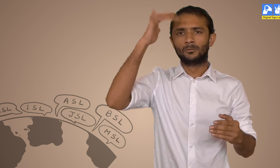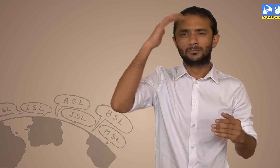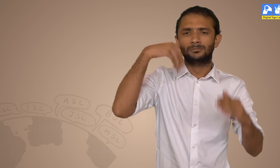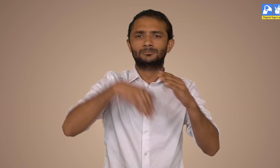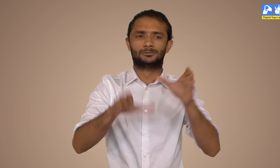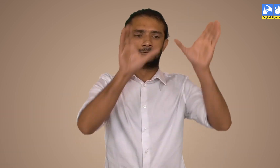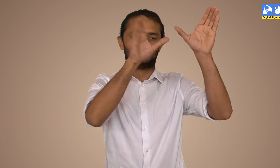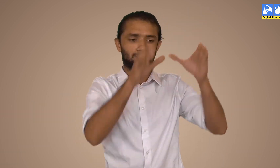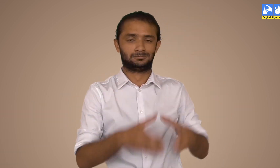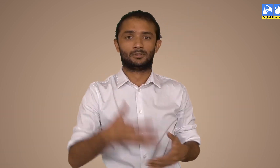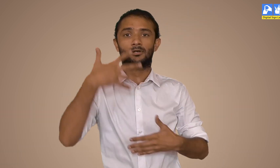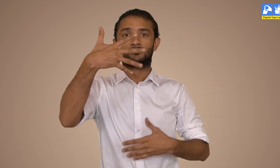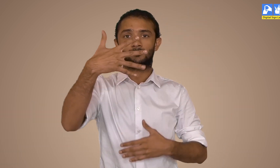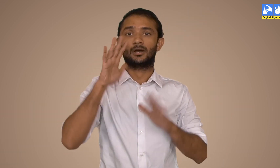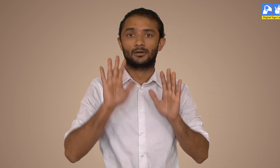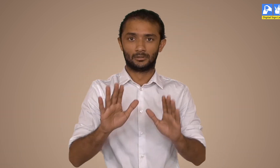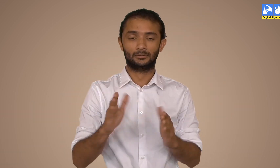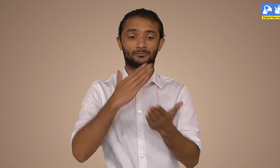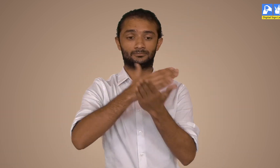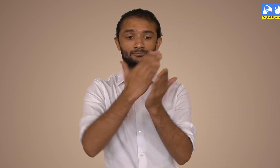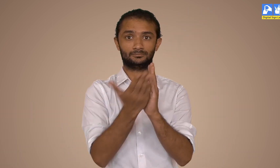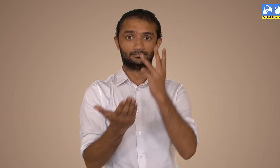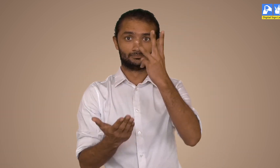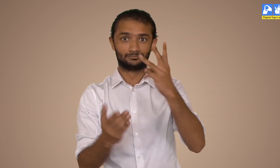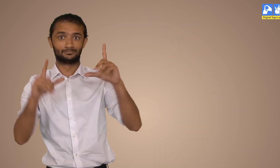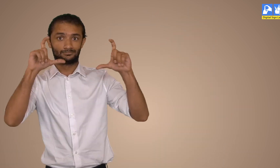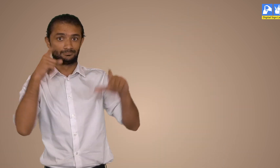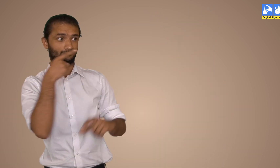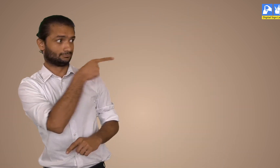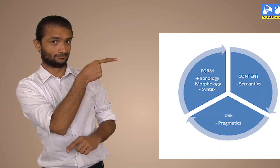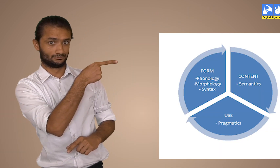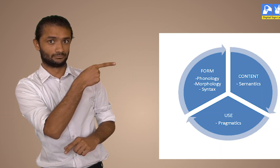There are 5 design features of linguistic theories which are present in verbal and sign languages.